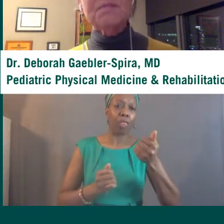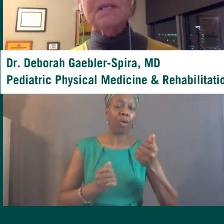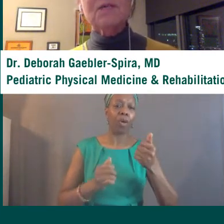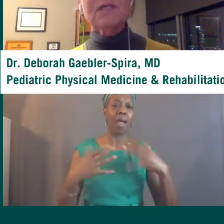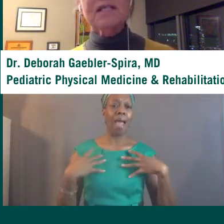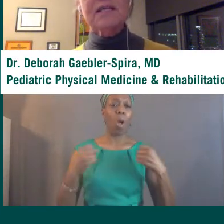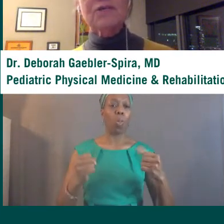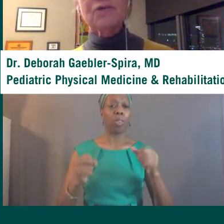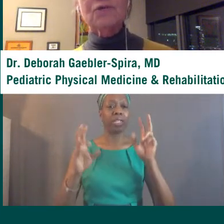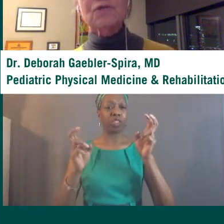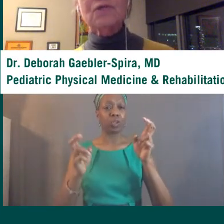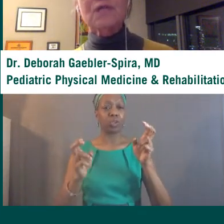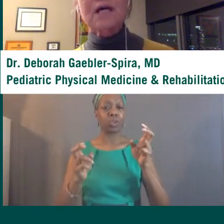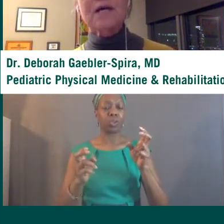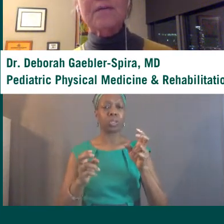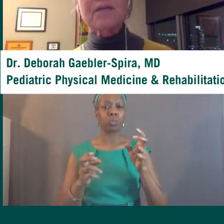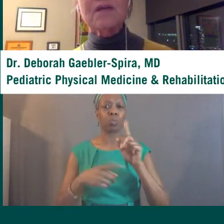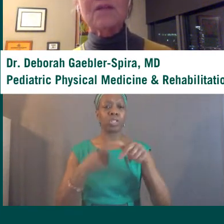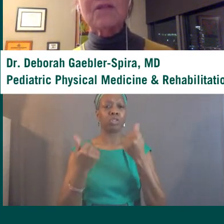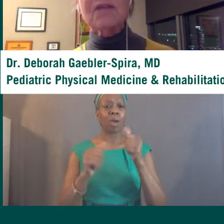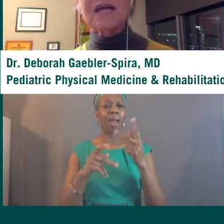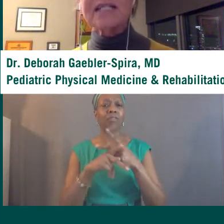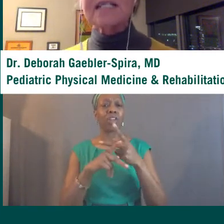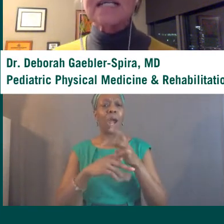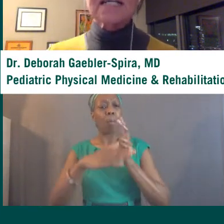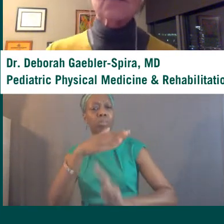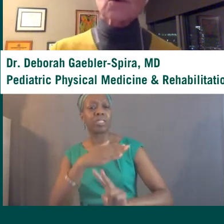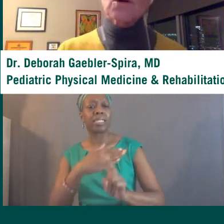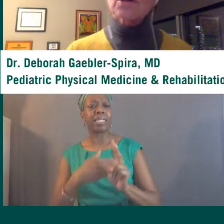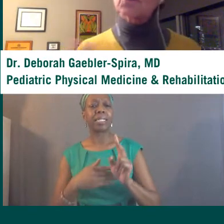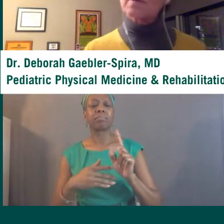CP has a diagnosis that is caused